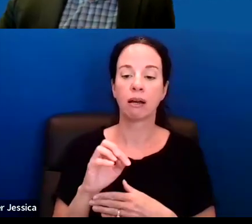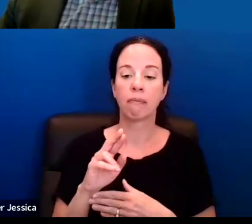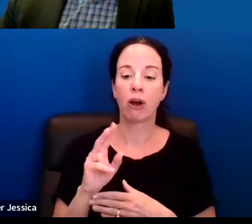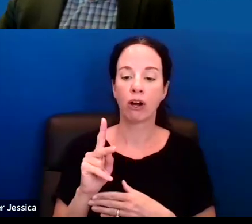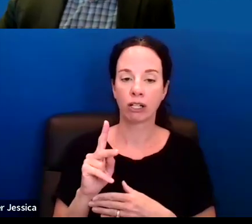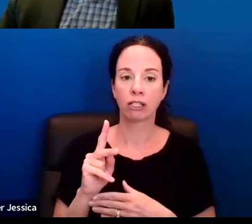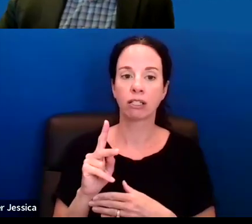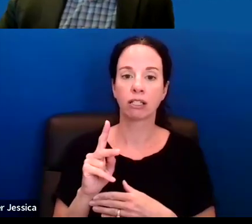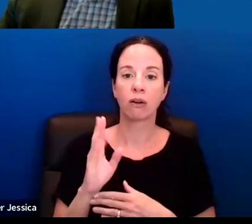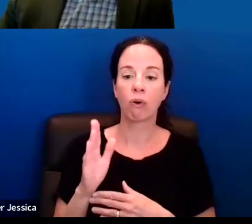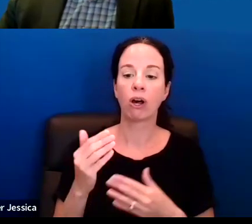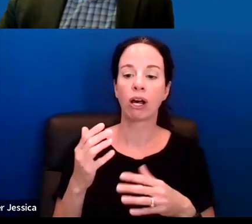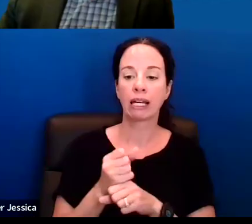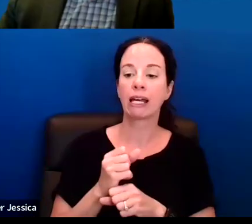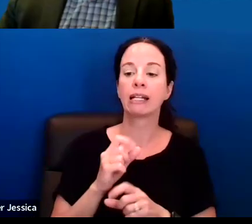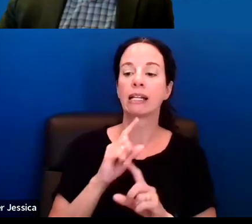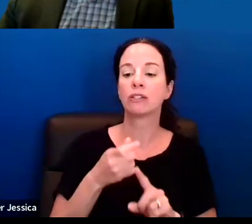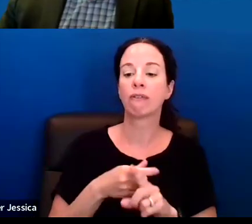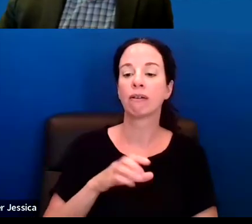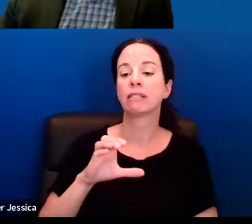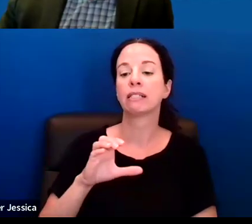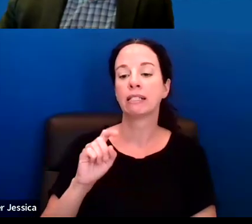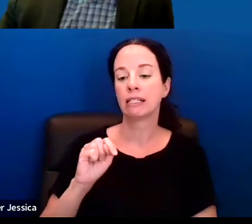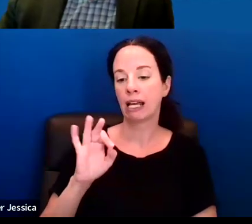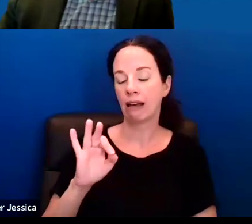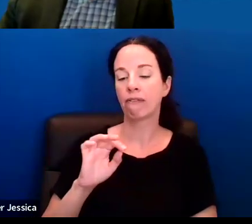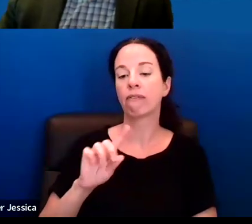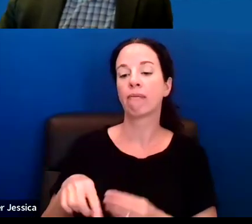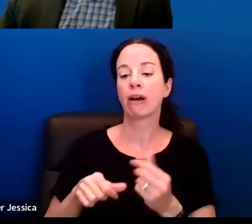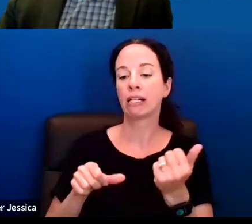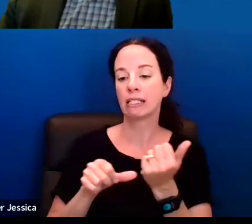will get an answer from CETF about assisting people enrolling in the Lifeline Program. I